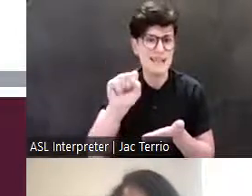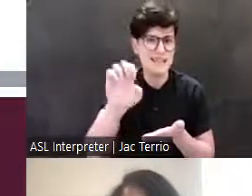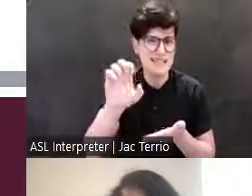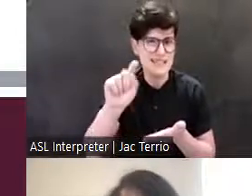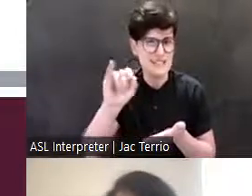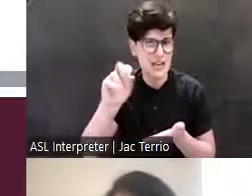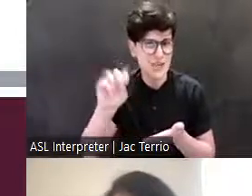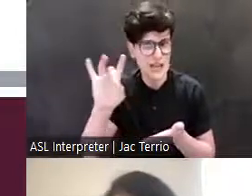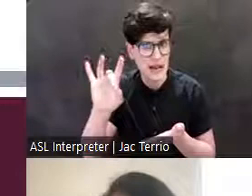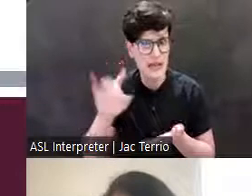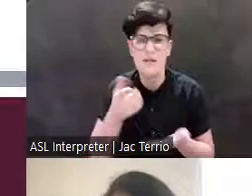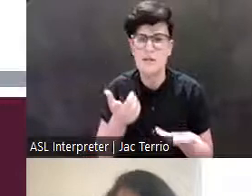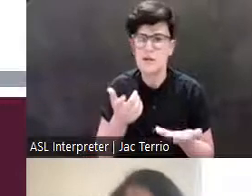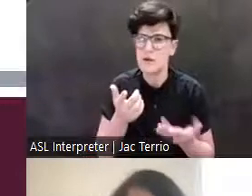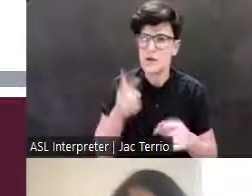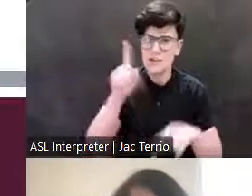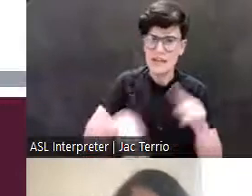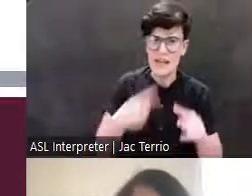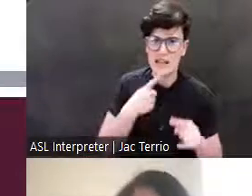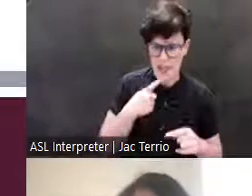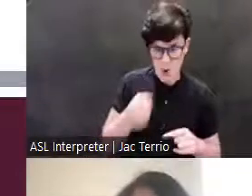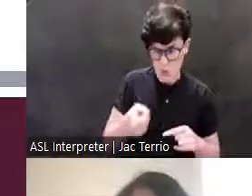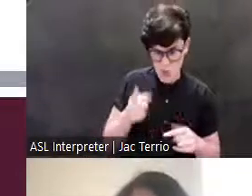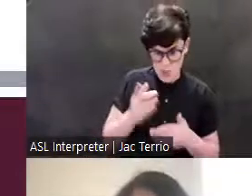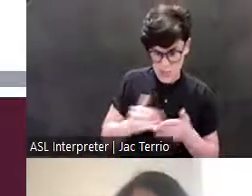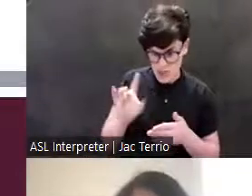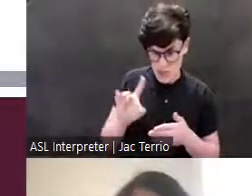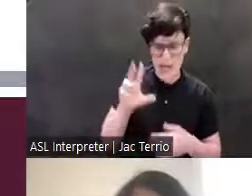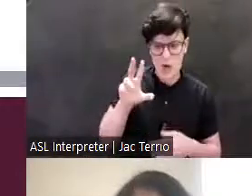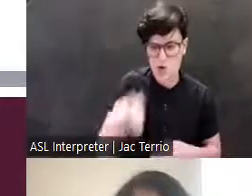they can't be discriminated on the basis of that.